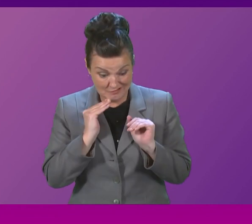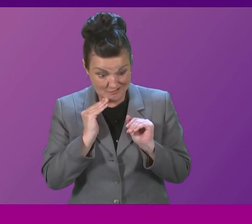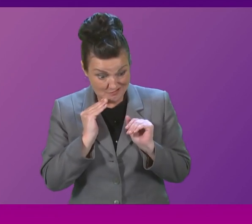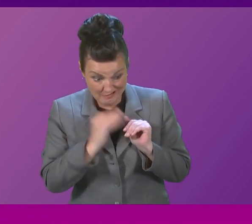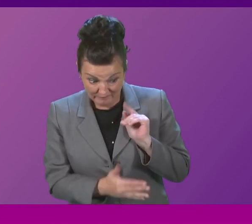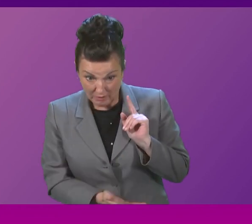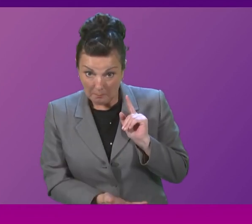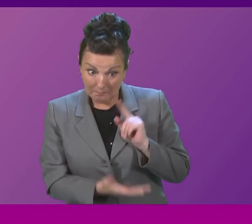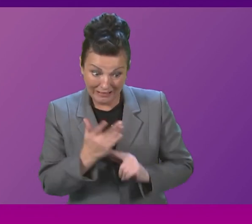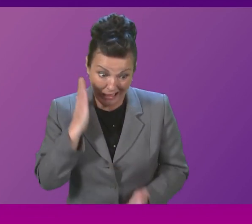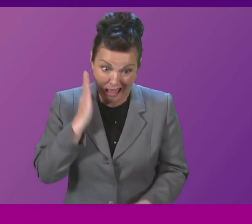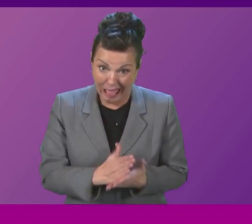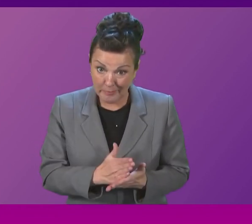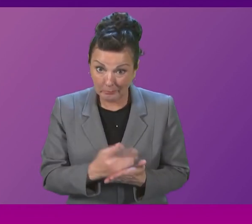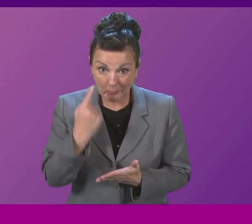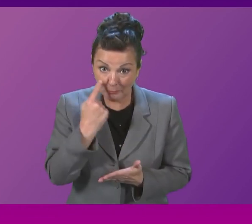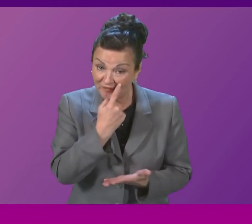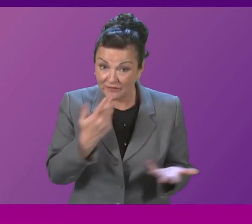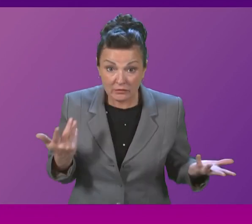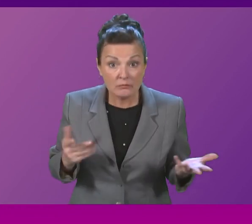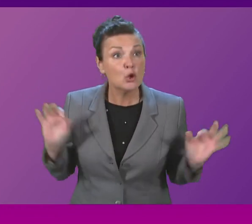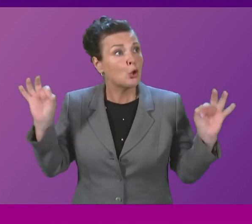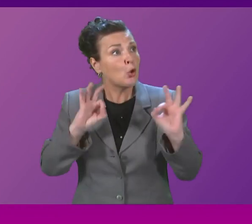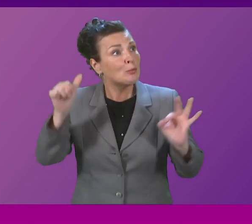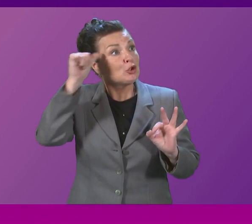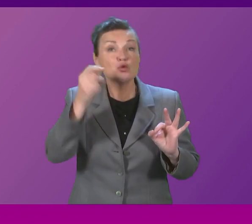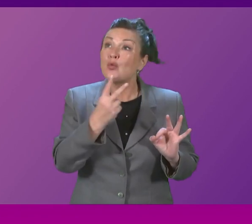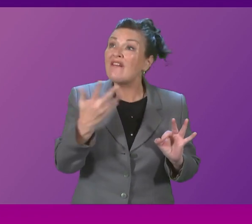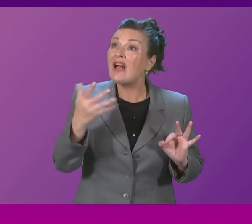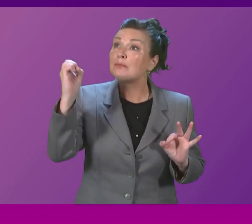Quite simply, nobody knows where the figure came from.